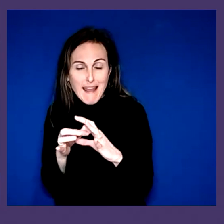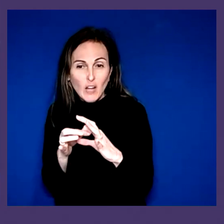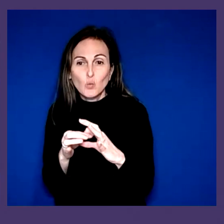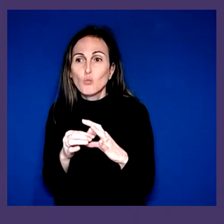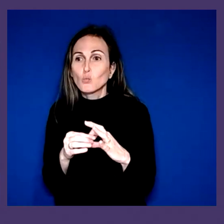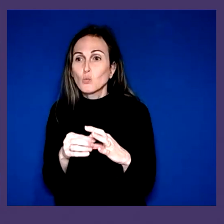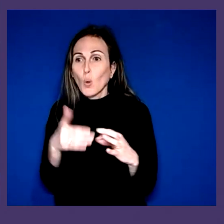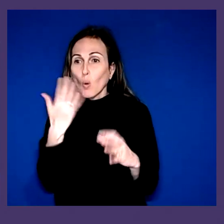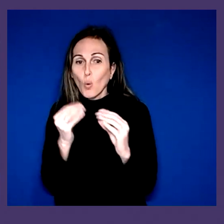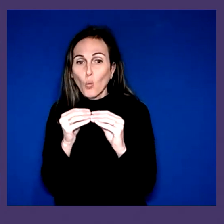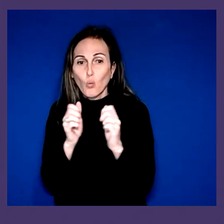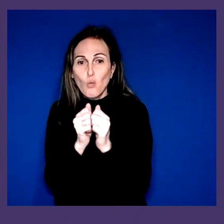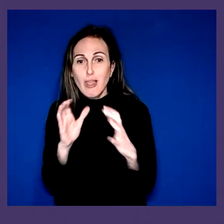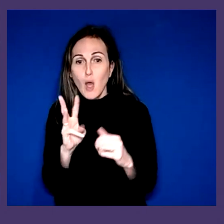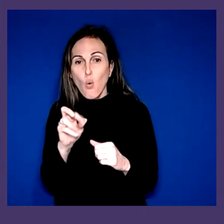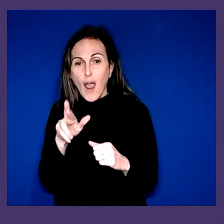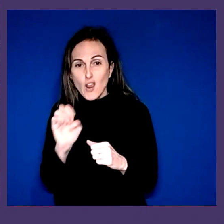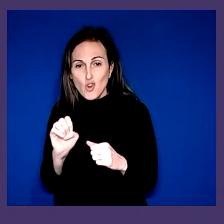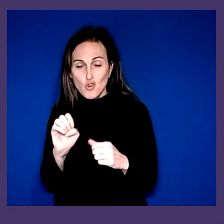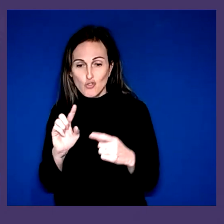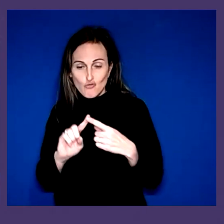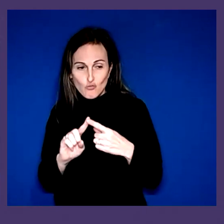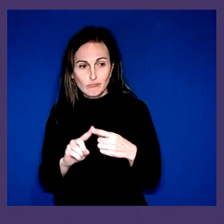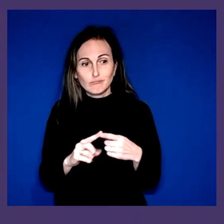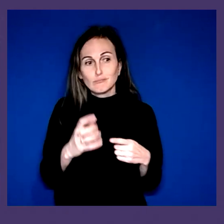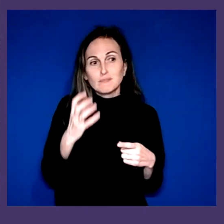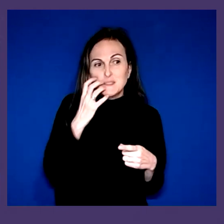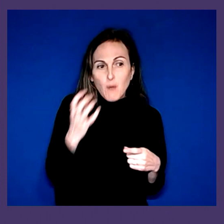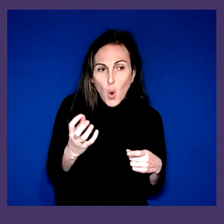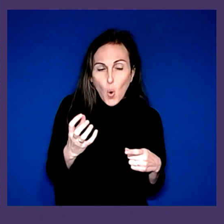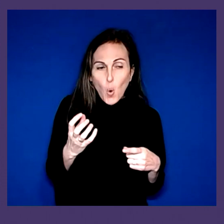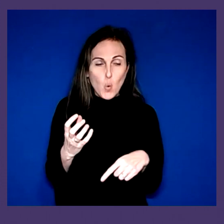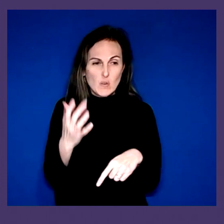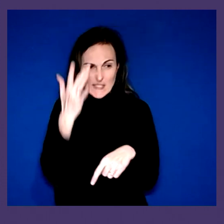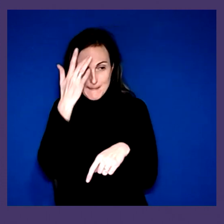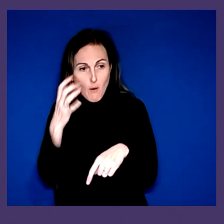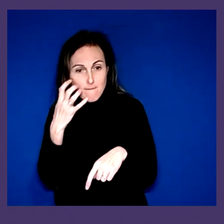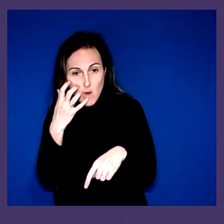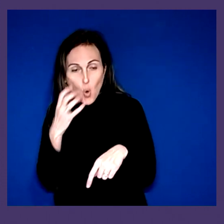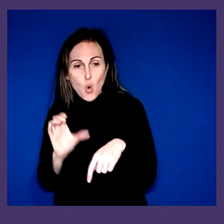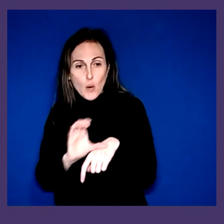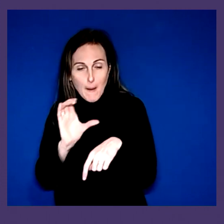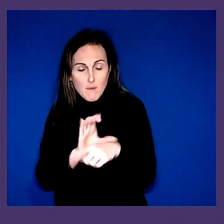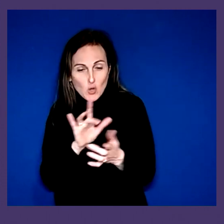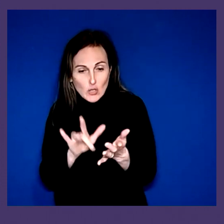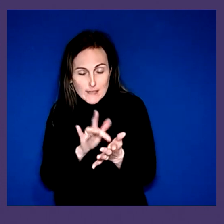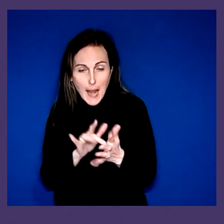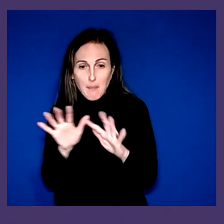It's actually a fact that direct connection to smartphones, tablets, and computers is one of